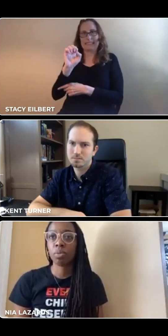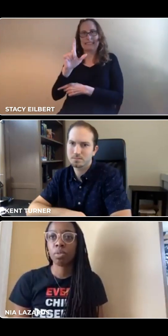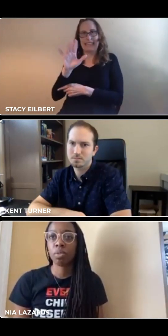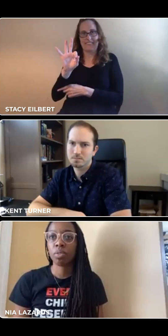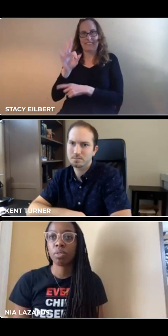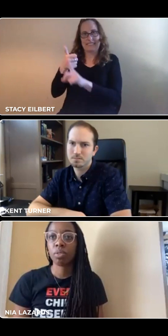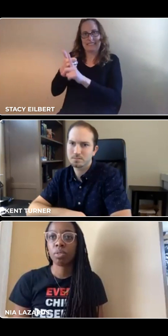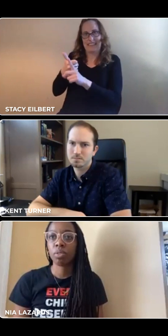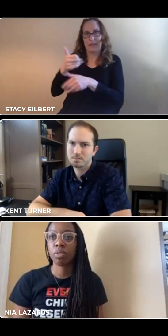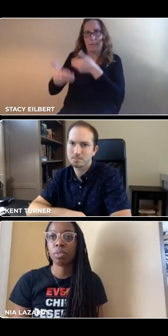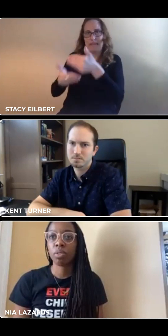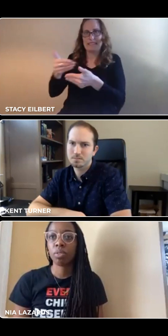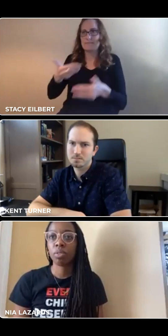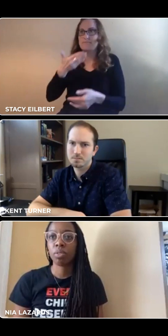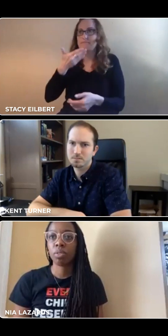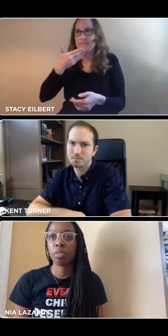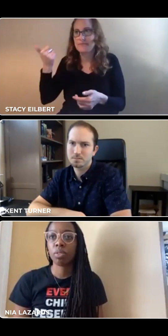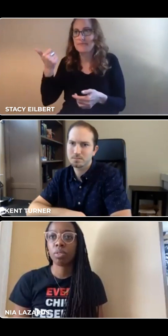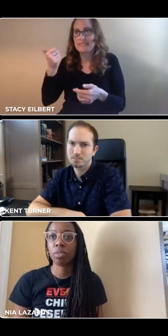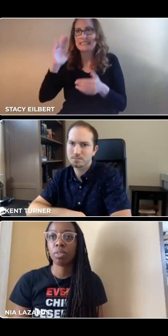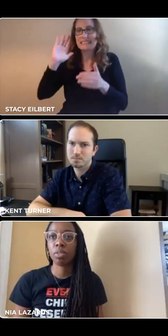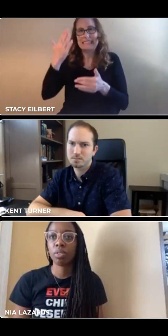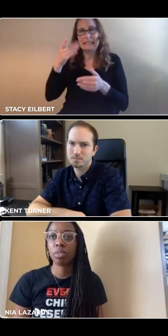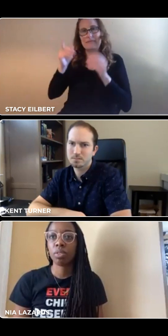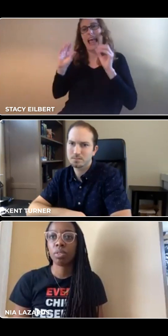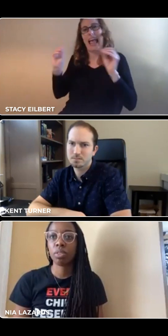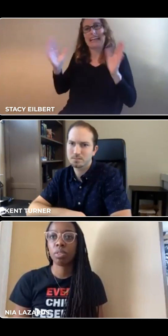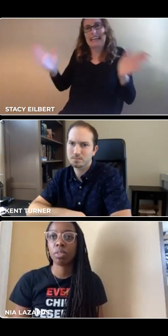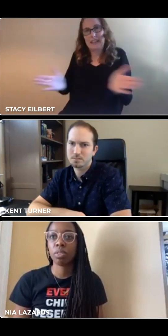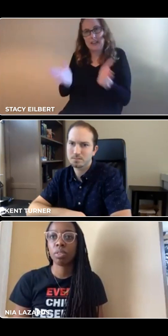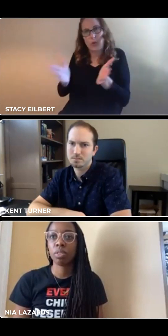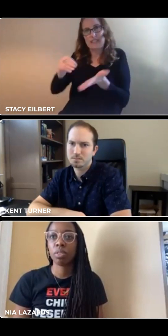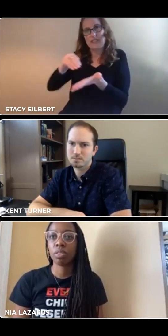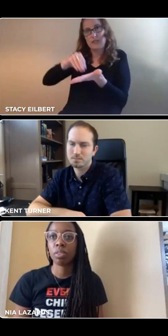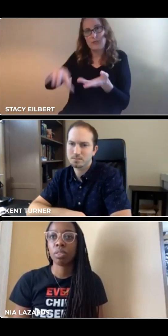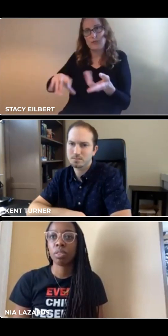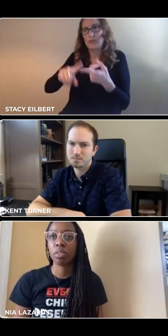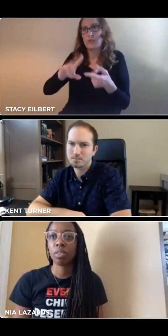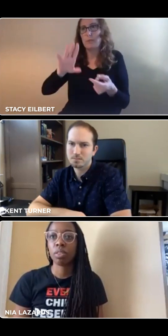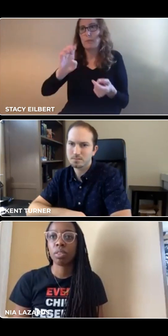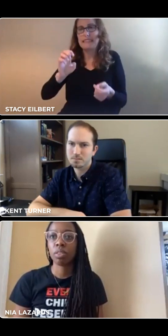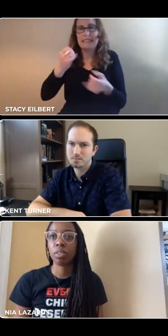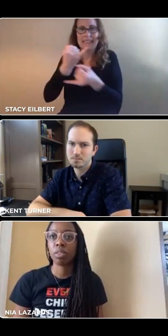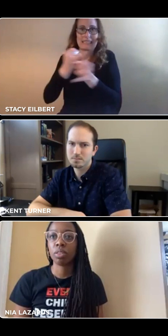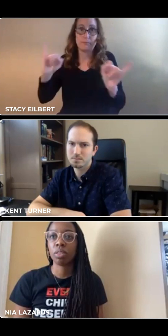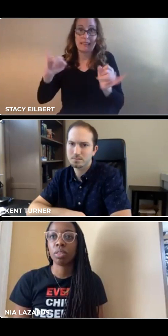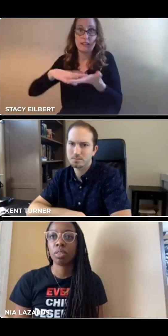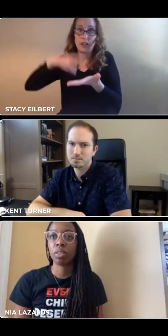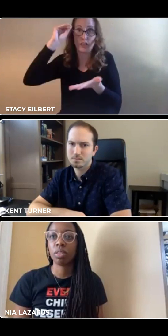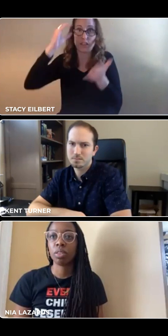That's why having self-paced learning seems to be better. It also encourages